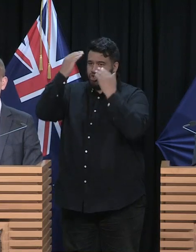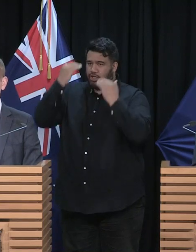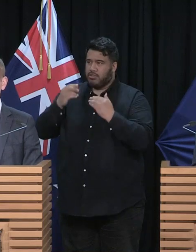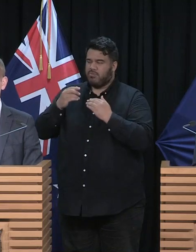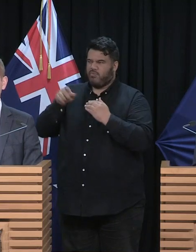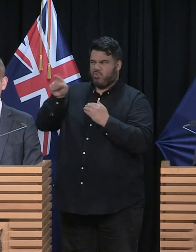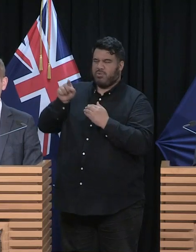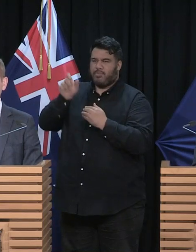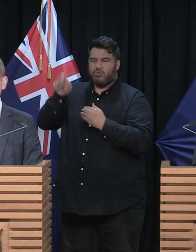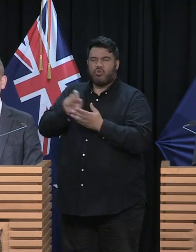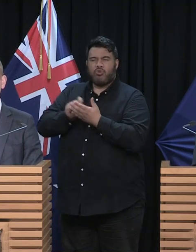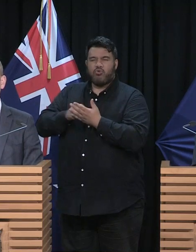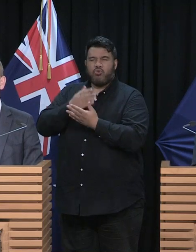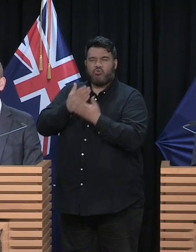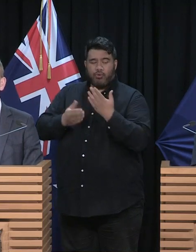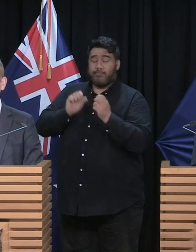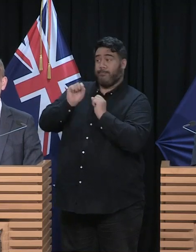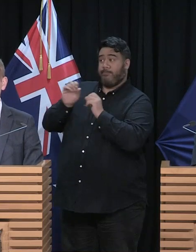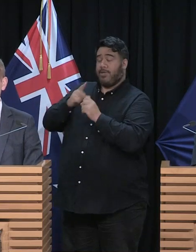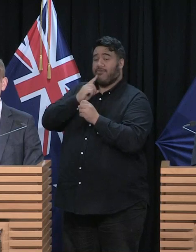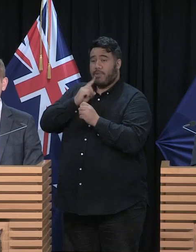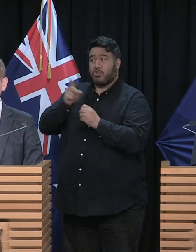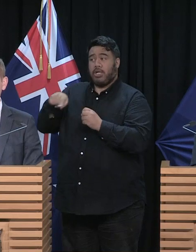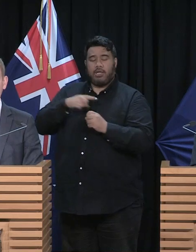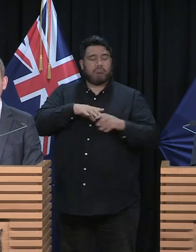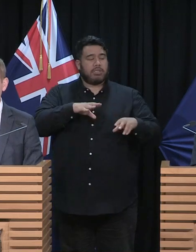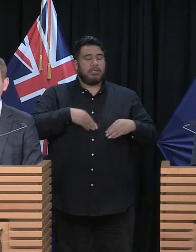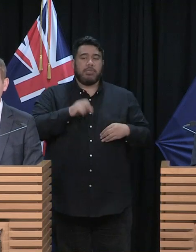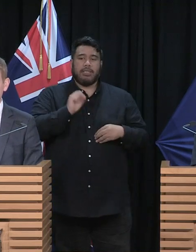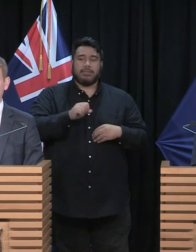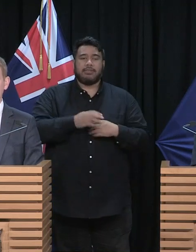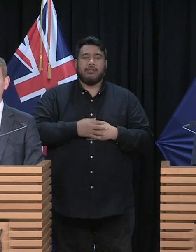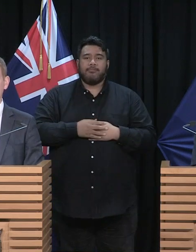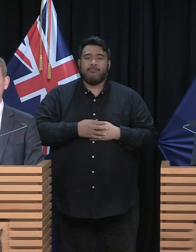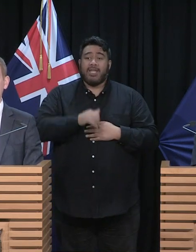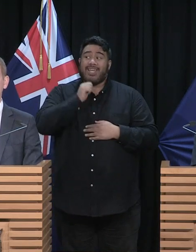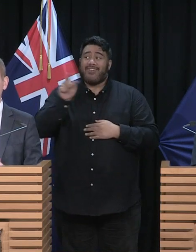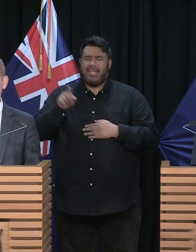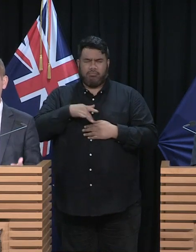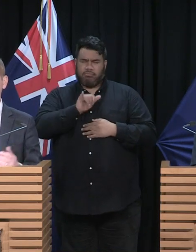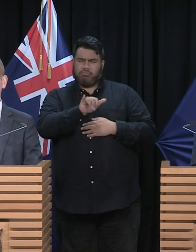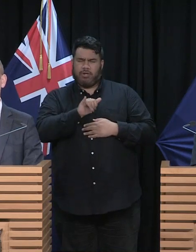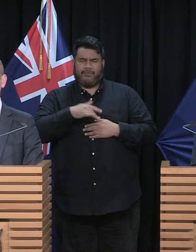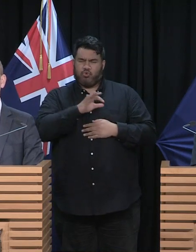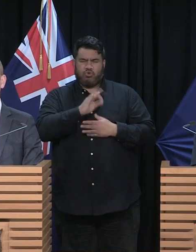were very cooperative and shared with him all of the information he felt he needed in order to be able to reach a